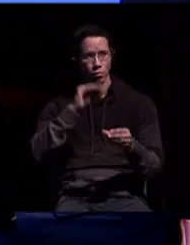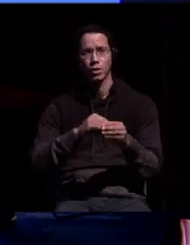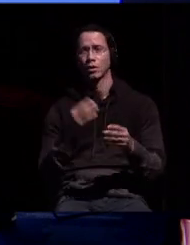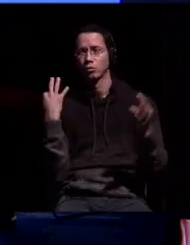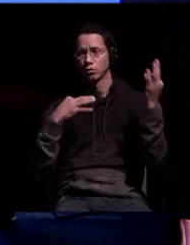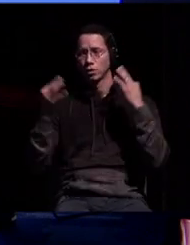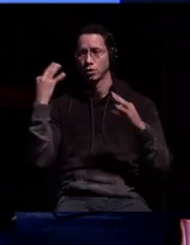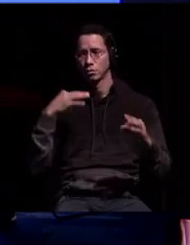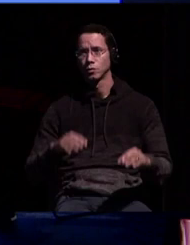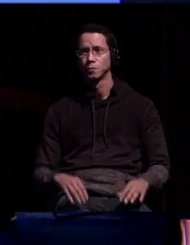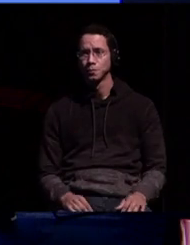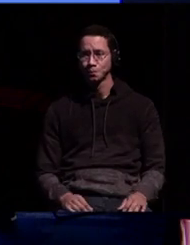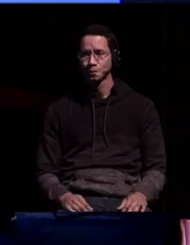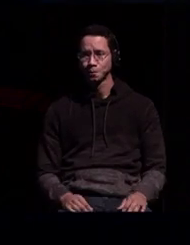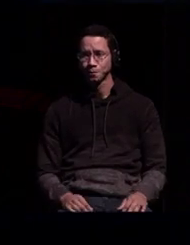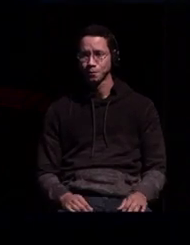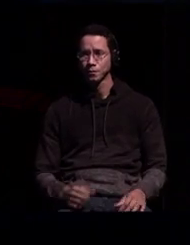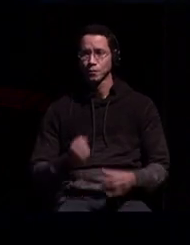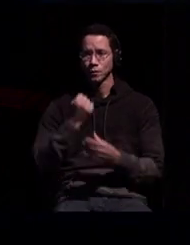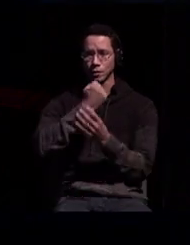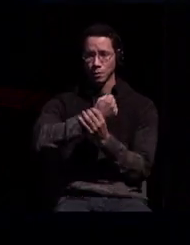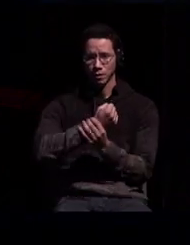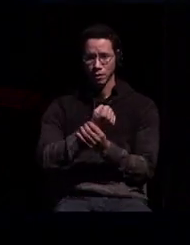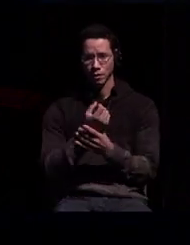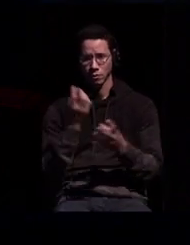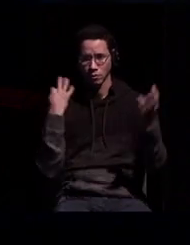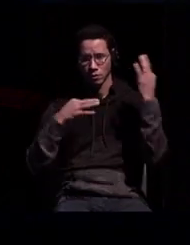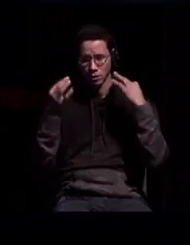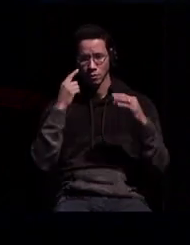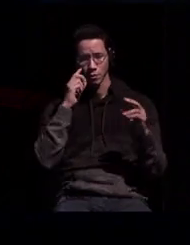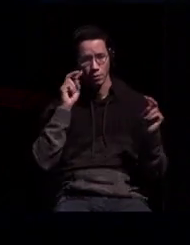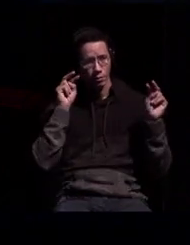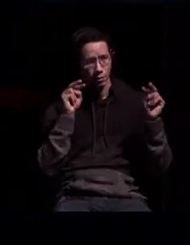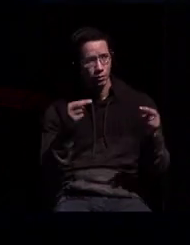in my opinion all the scenario is at risk.